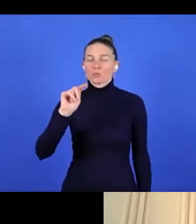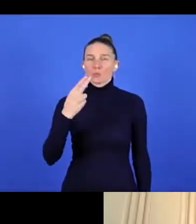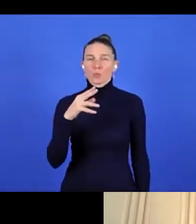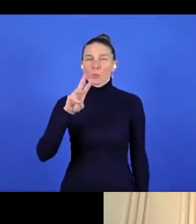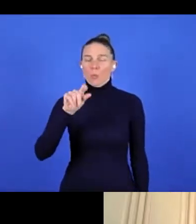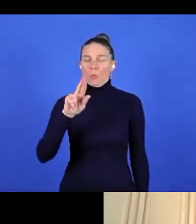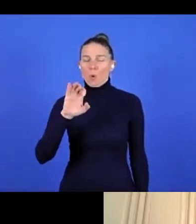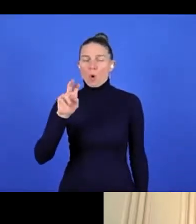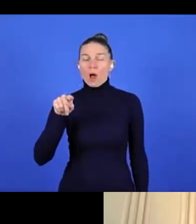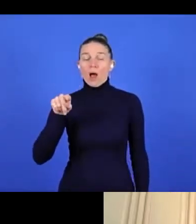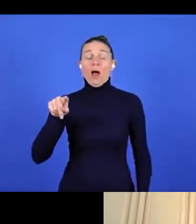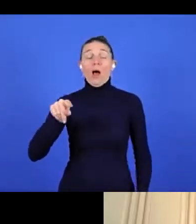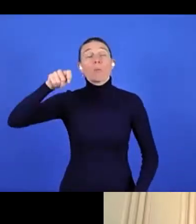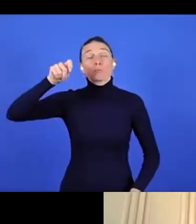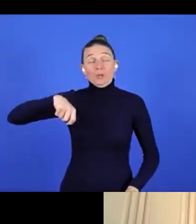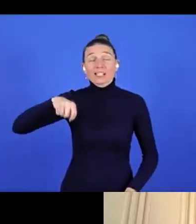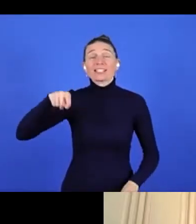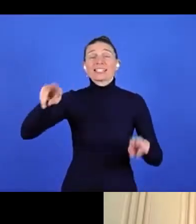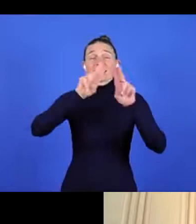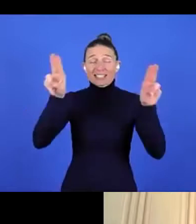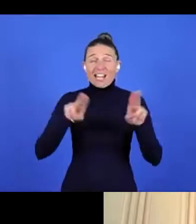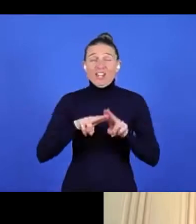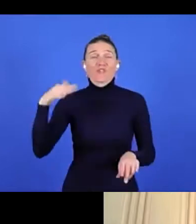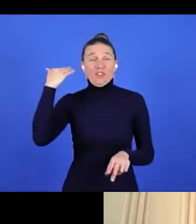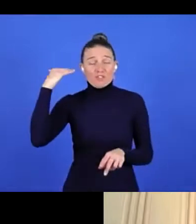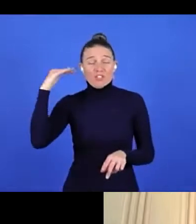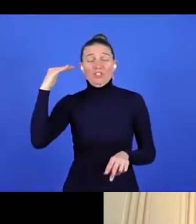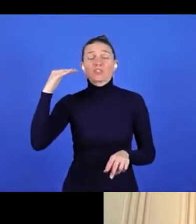, and this is Dr. Ruth Warick